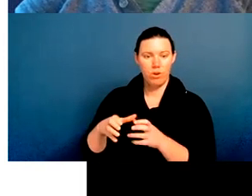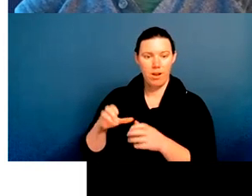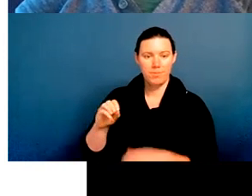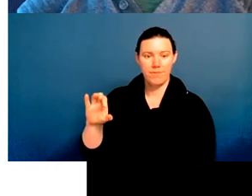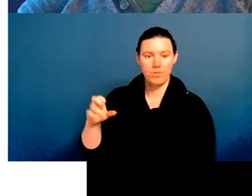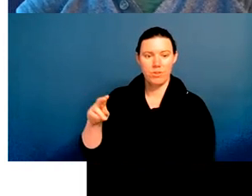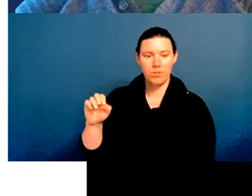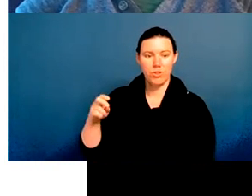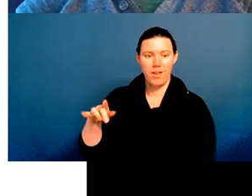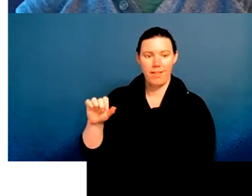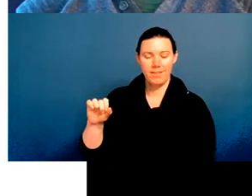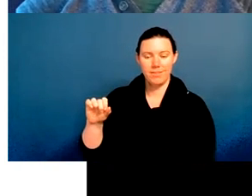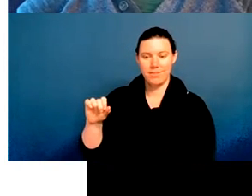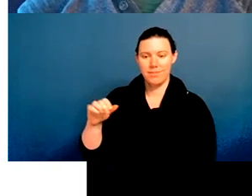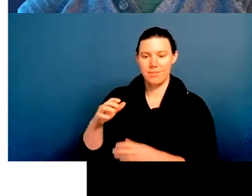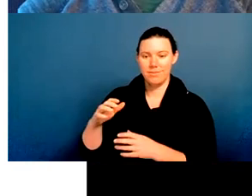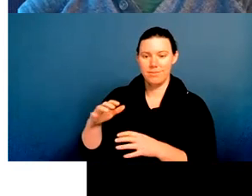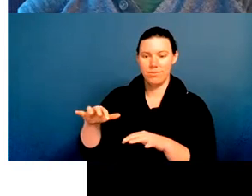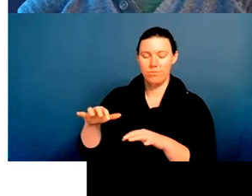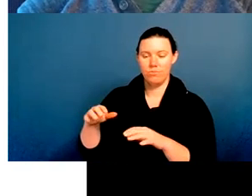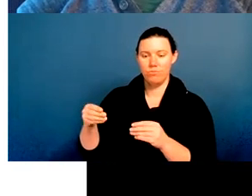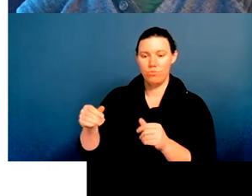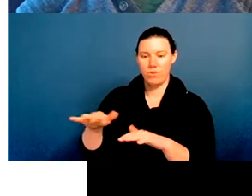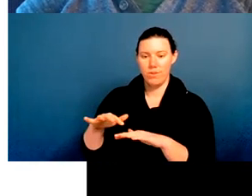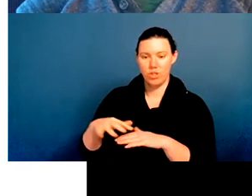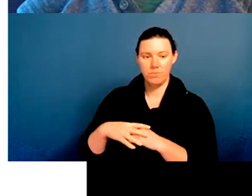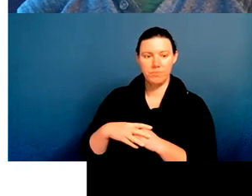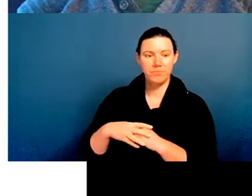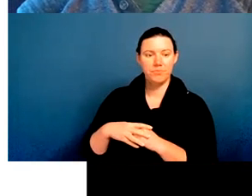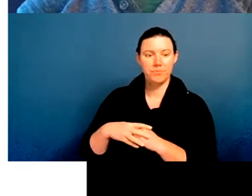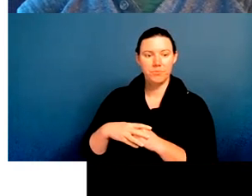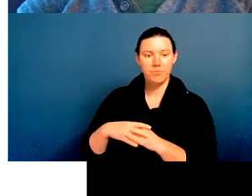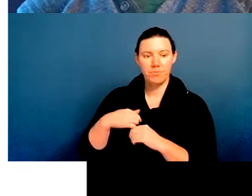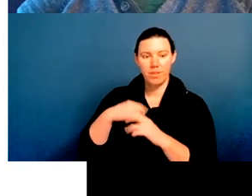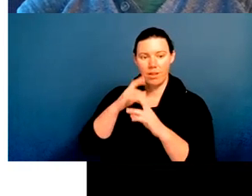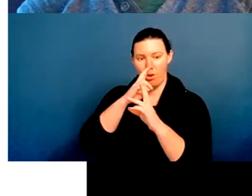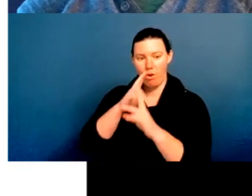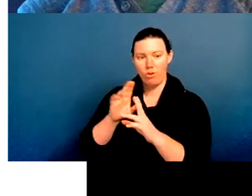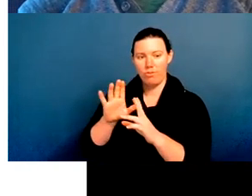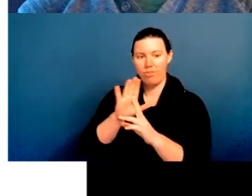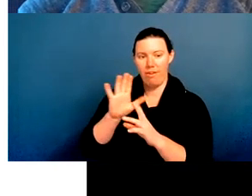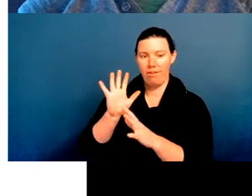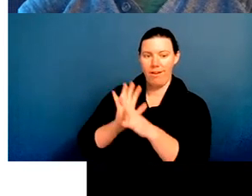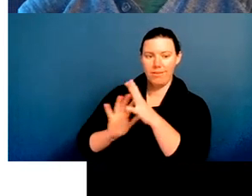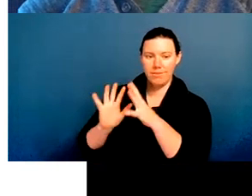We acknowledge their stewardship, their forced removal, and their continued fight to live on their ancestral lands.